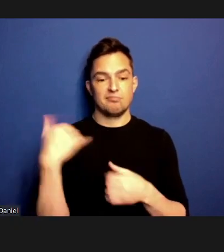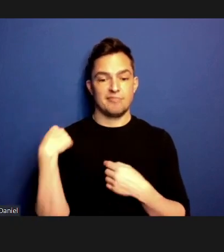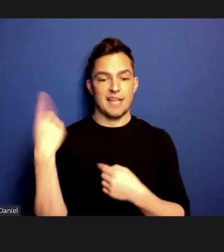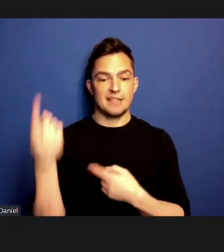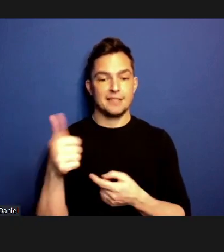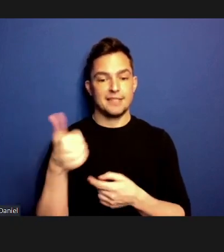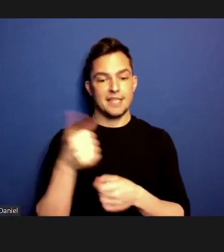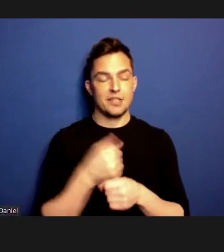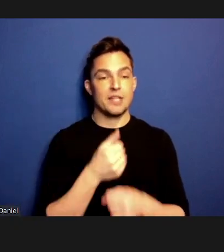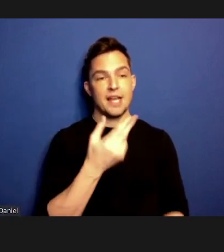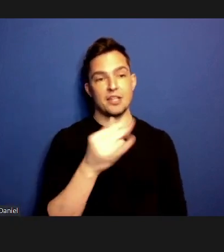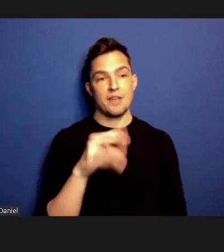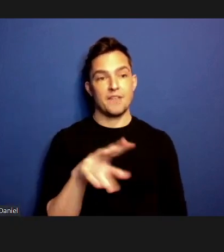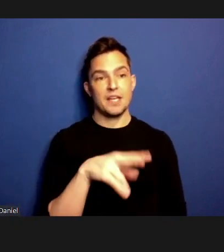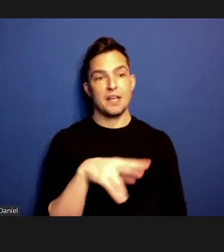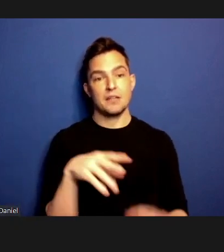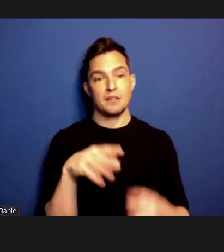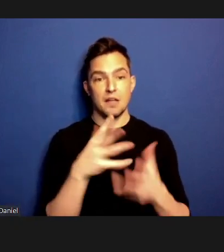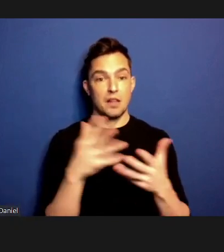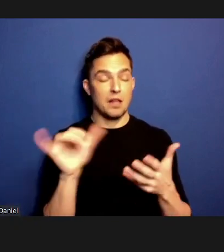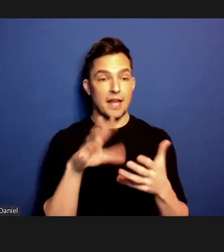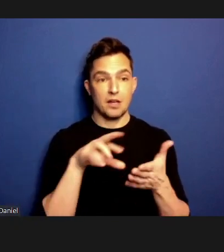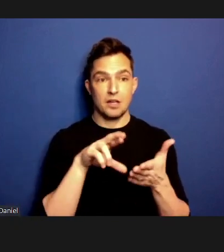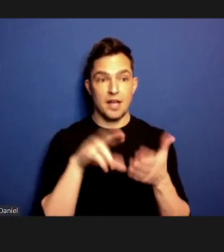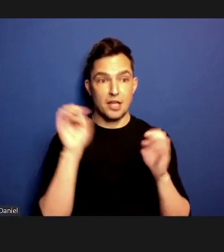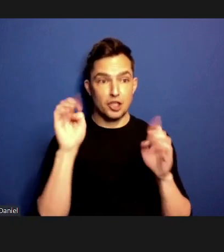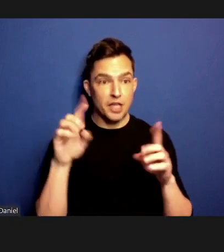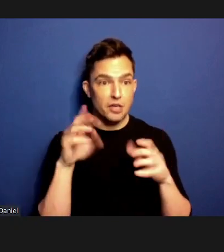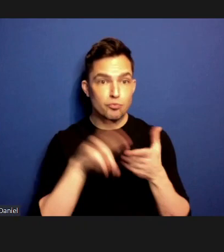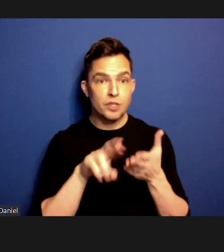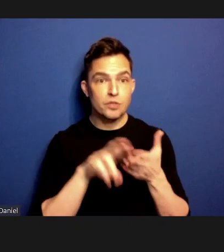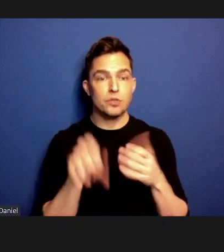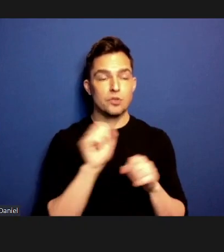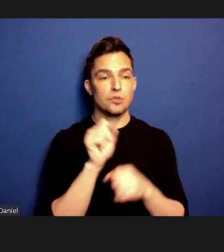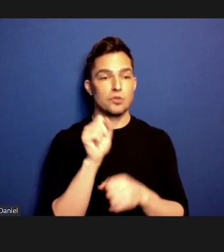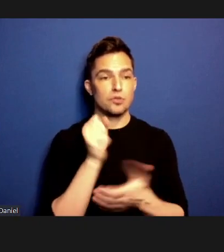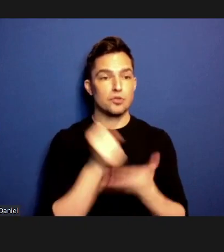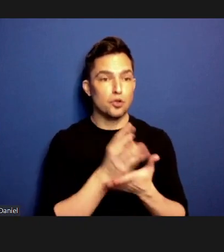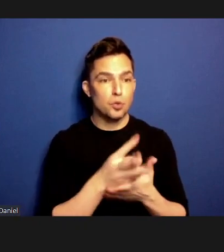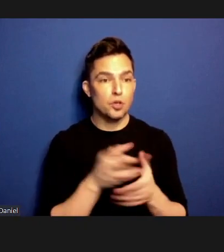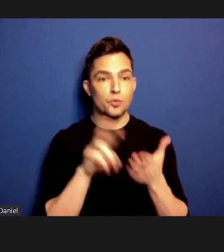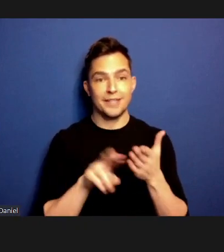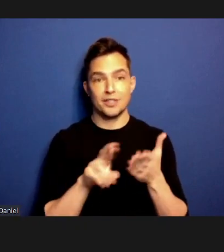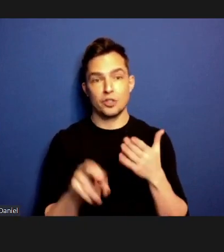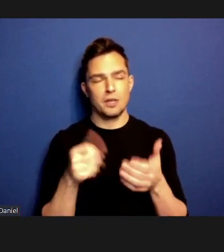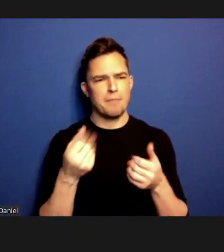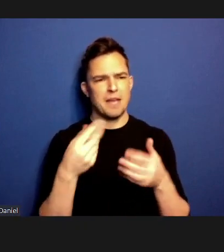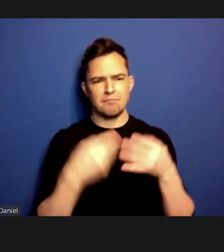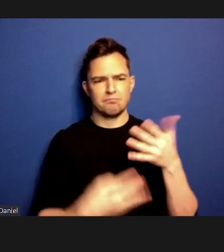like education research, much like social work research and many other sectors and fields